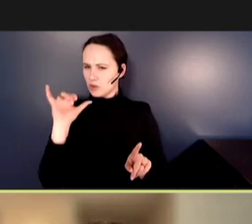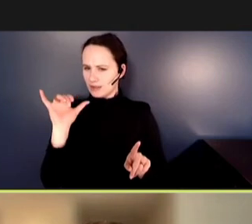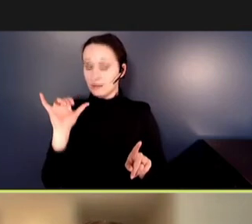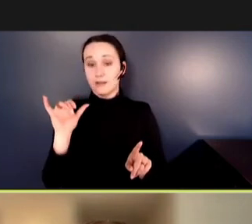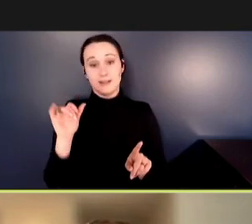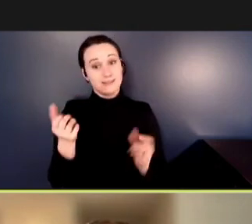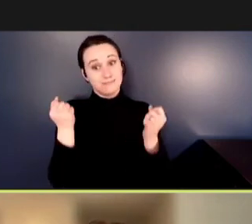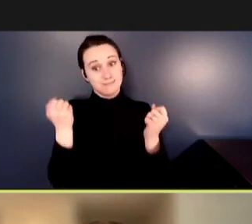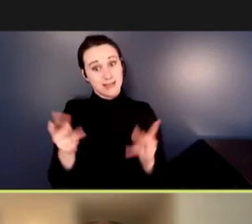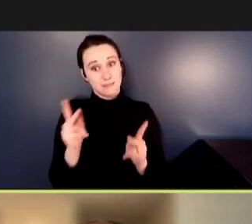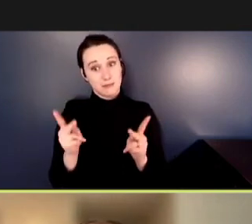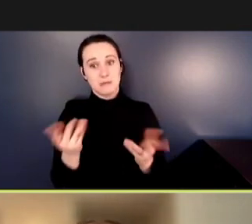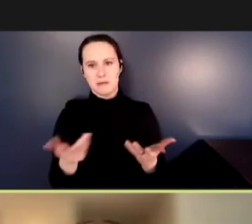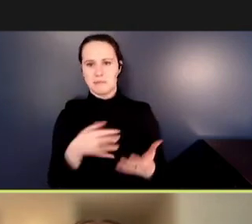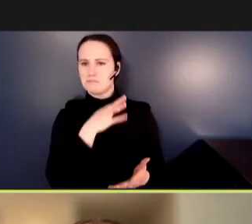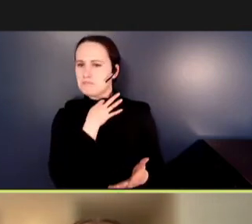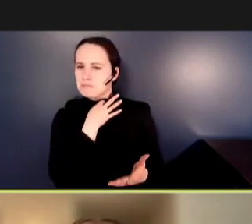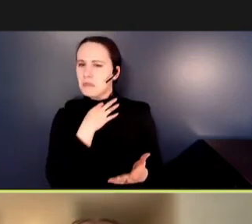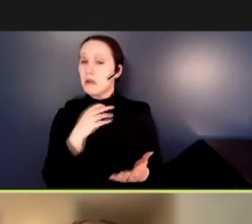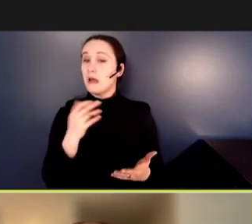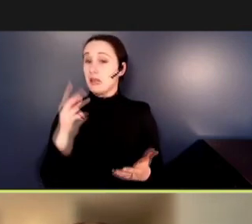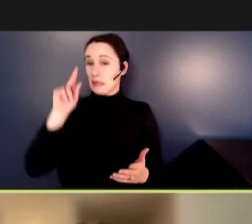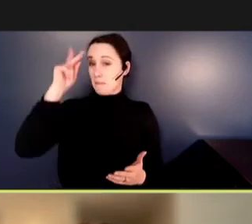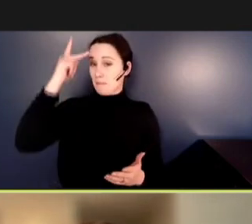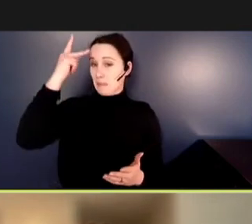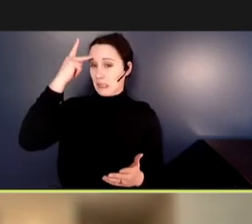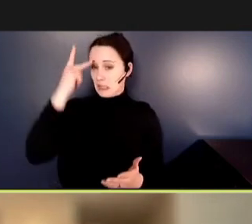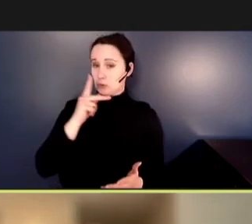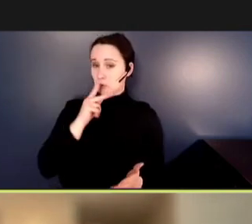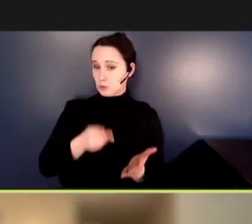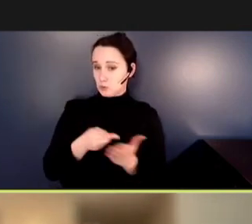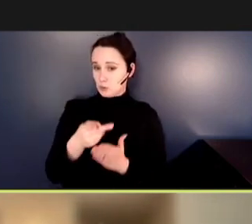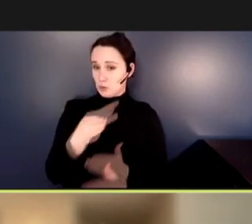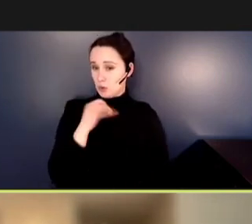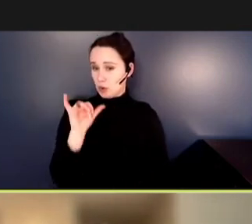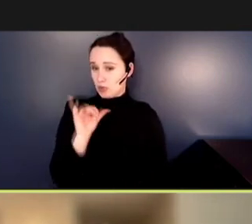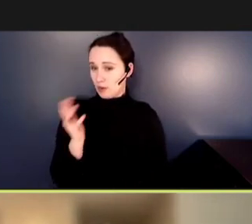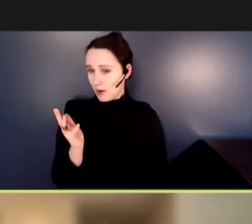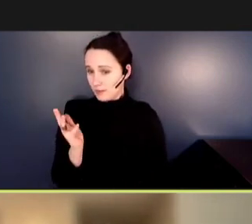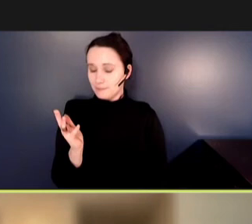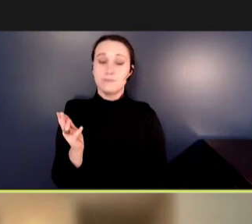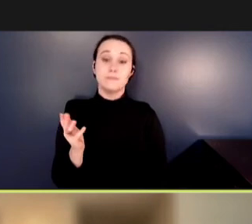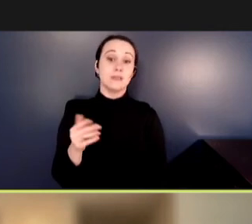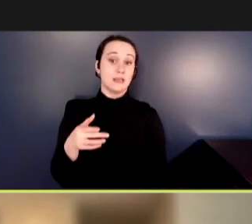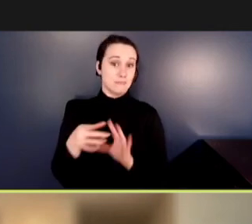have -- what is the political reality for this? So like I mentioned earlier, the Biden administration